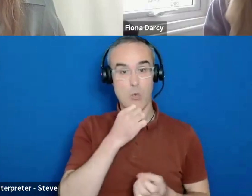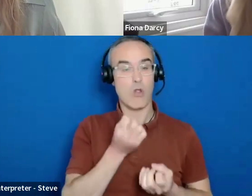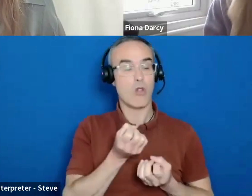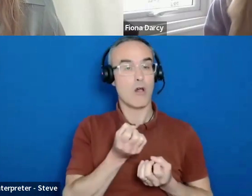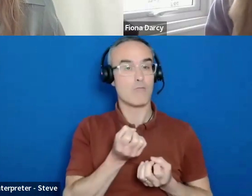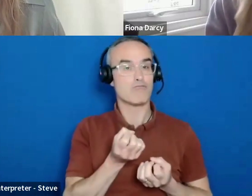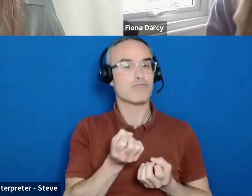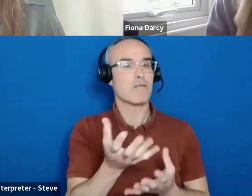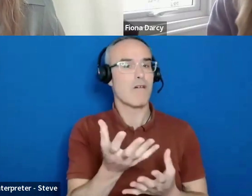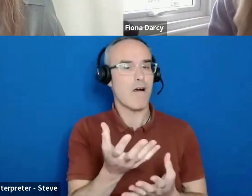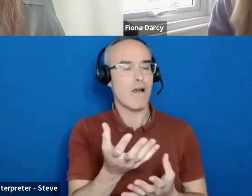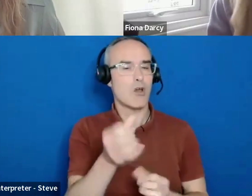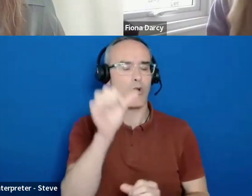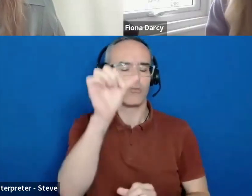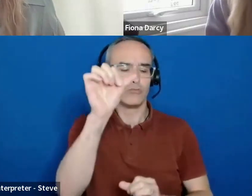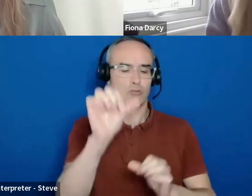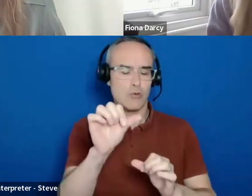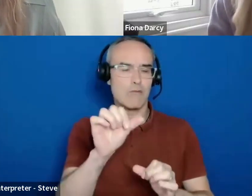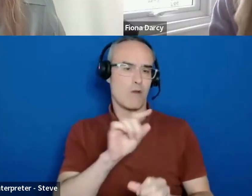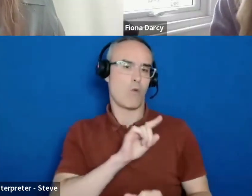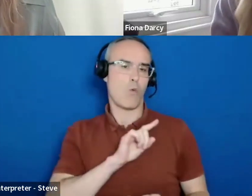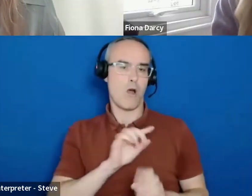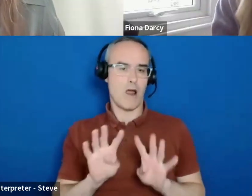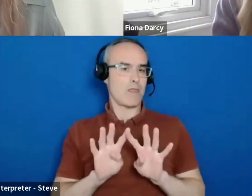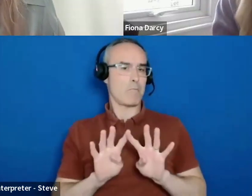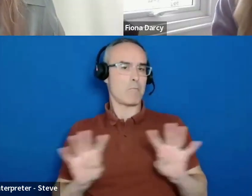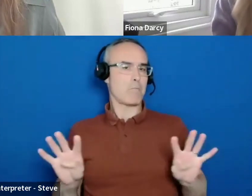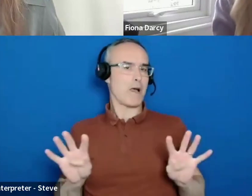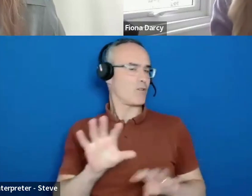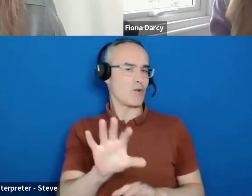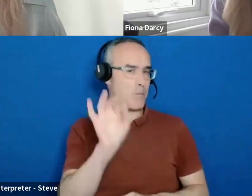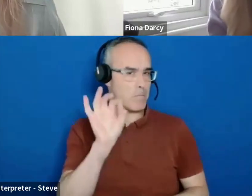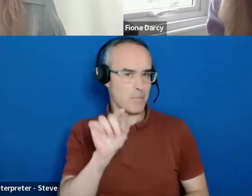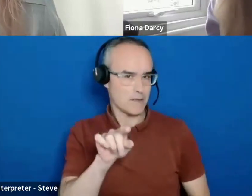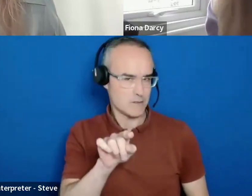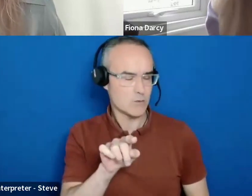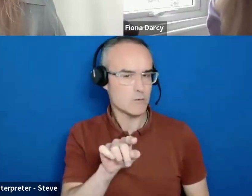about why the panel chose not to select you for interview on this occasion.